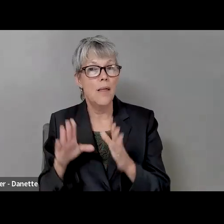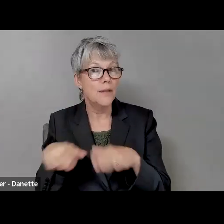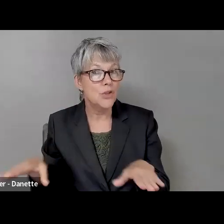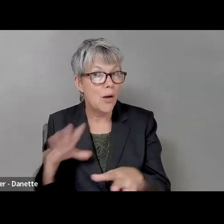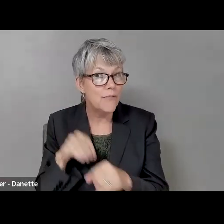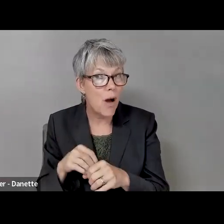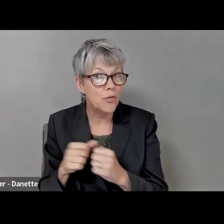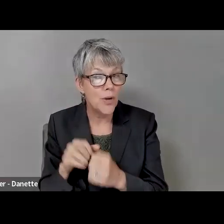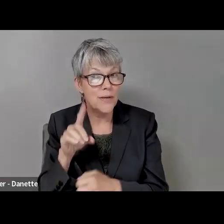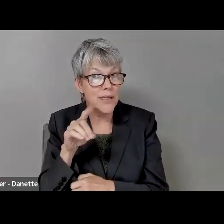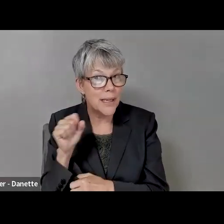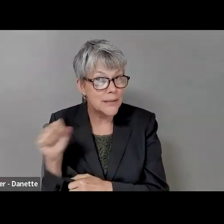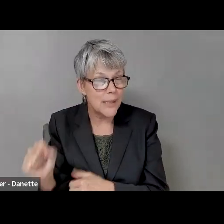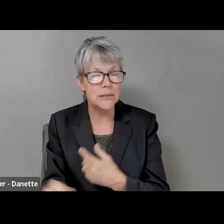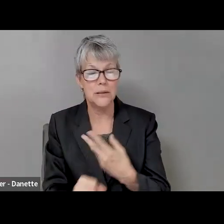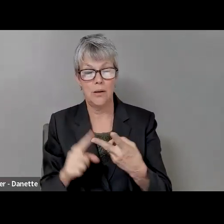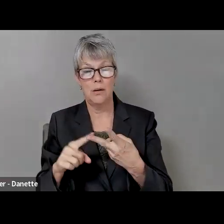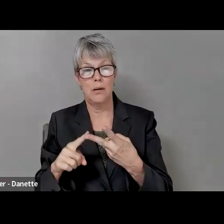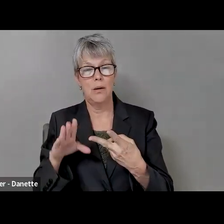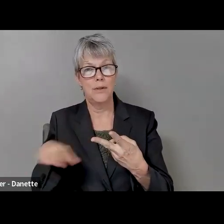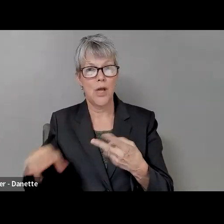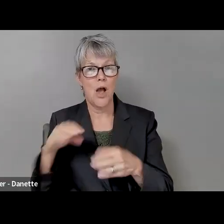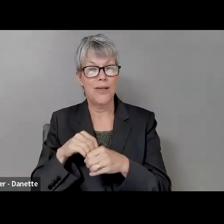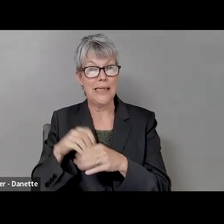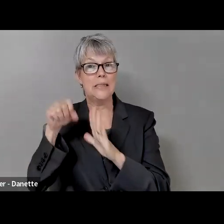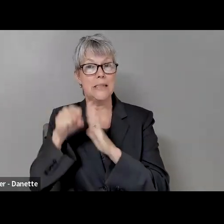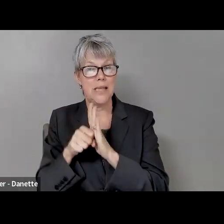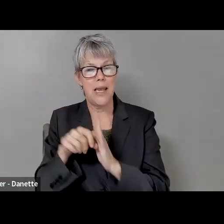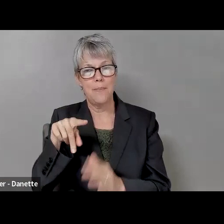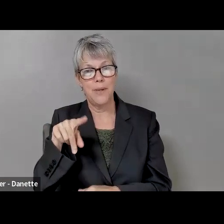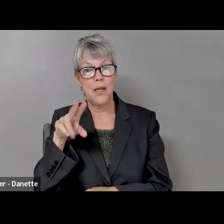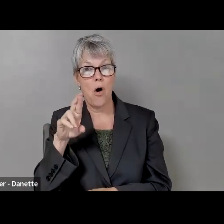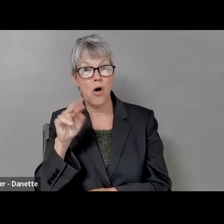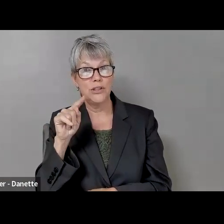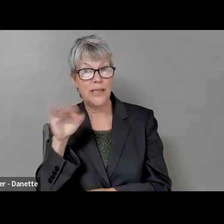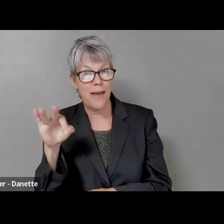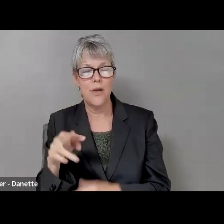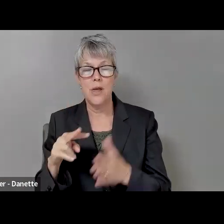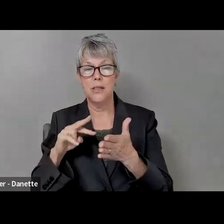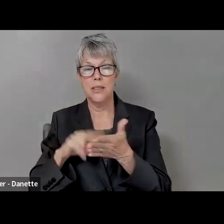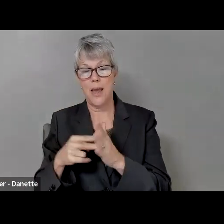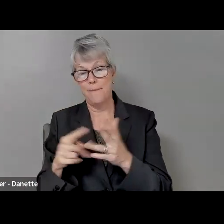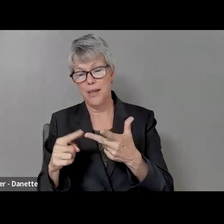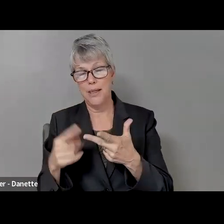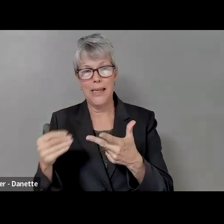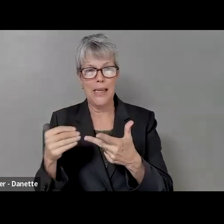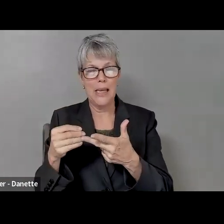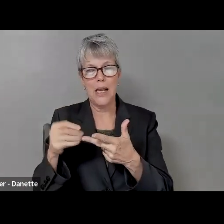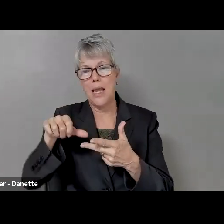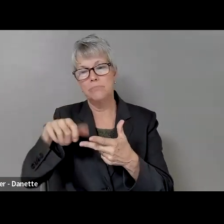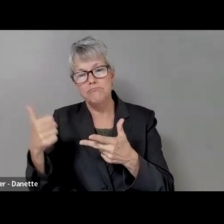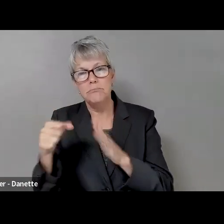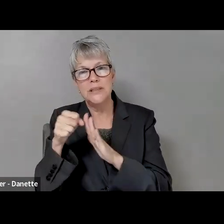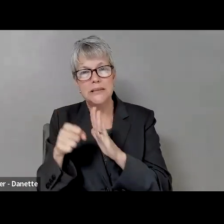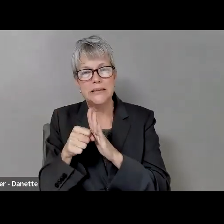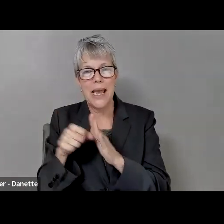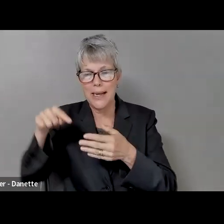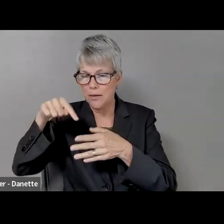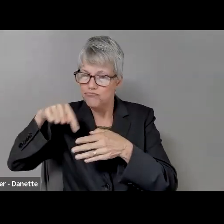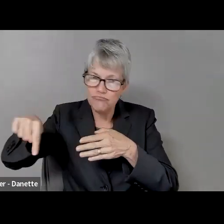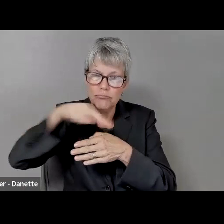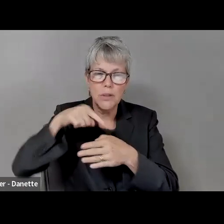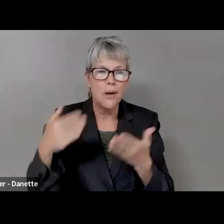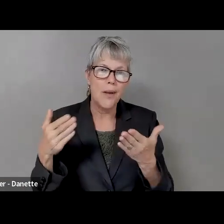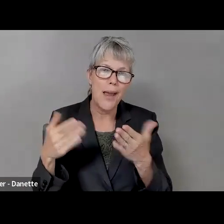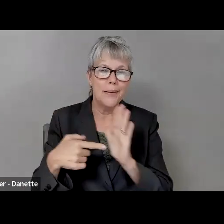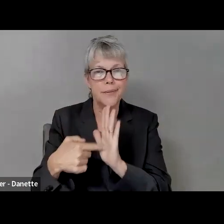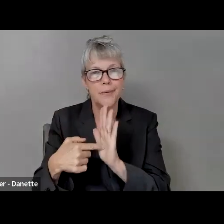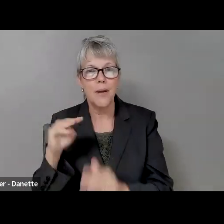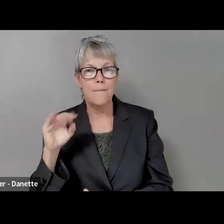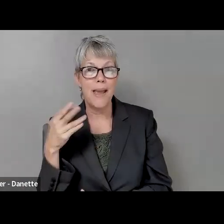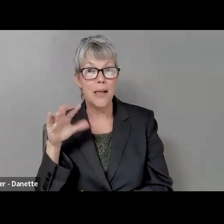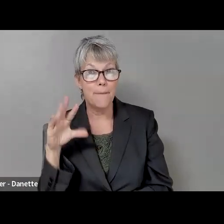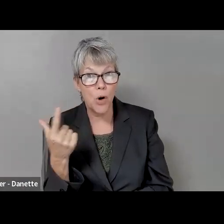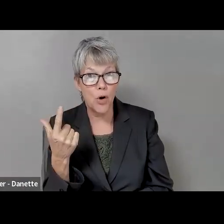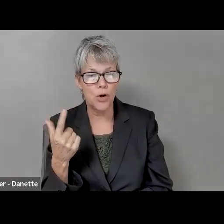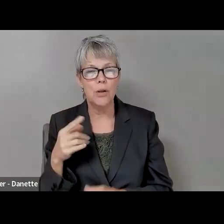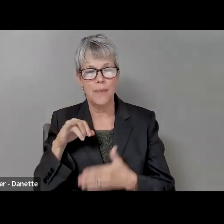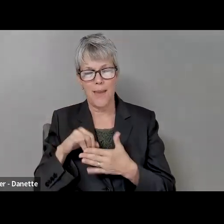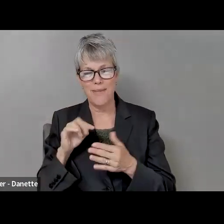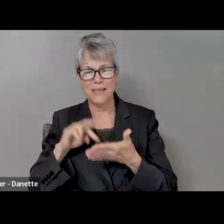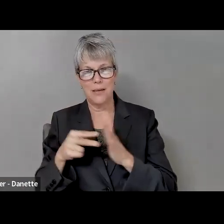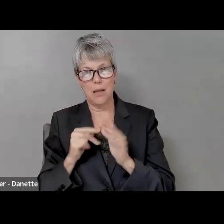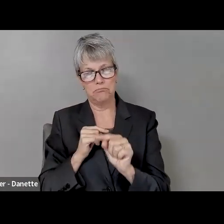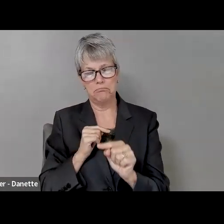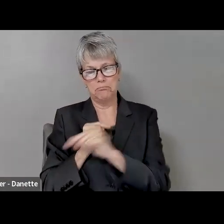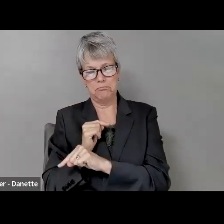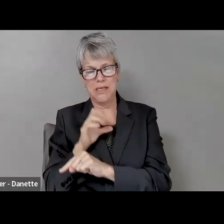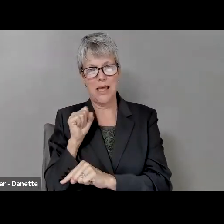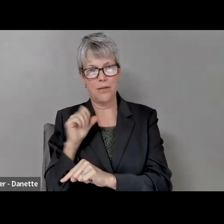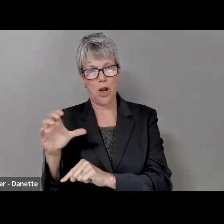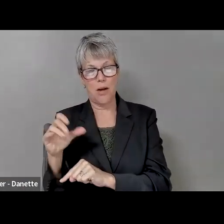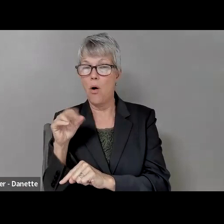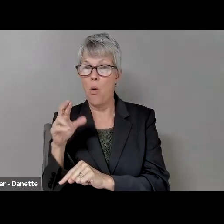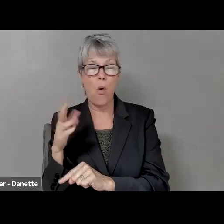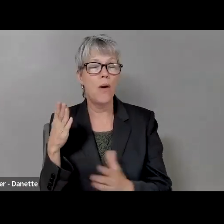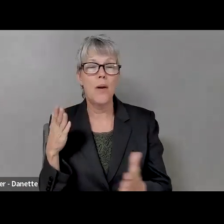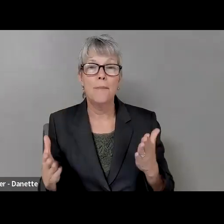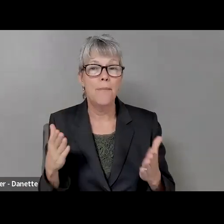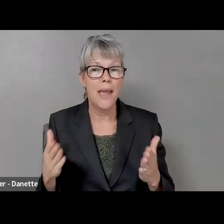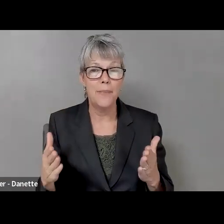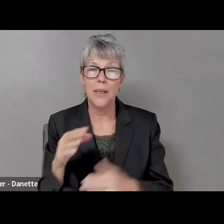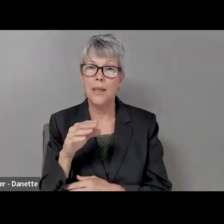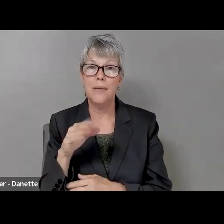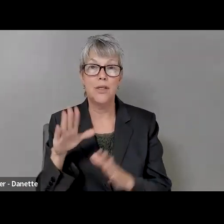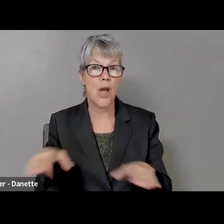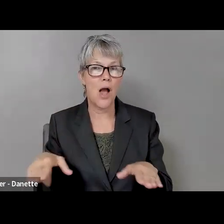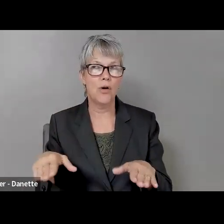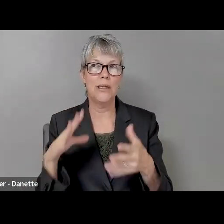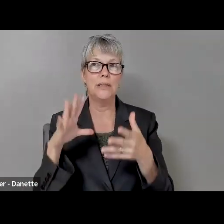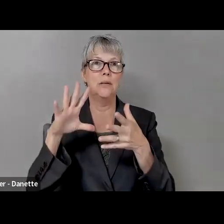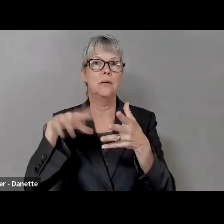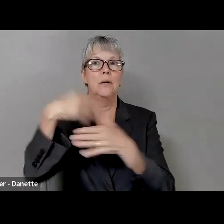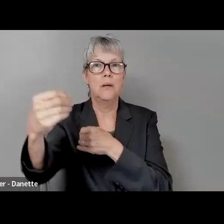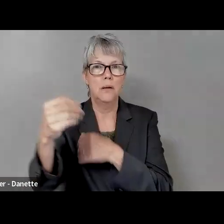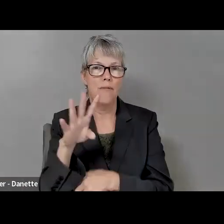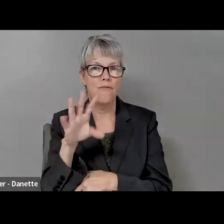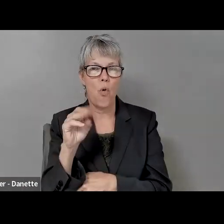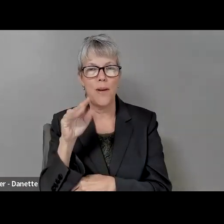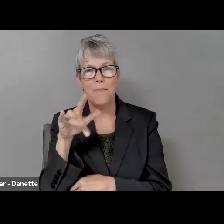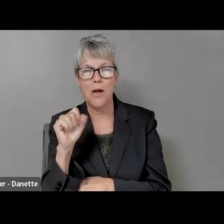Kelly Crosbie (she/her): the child in an in-state Prtf a border state. So it means they're close to the border right? A lot of kids who live in Beklamor, maybe in South Carolina, because that's actually closer to them than going over to Wilmington, or is the child actually beyond forty miles out of the state or so, they in a totally different state, like Alabama or